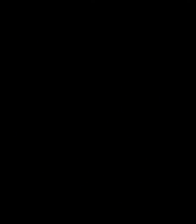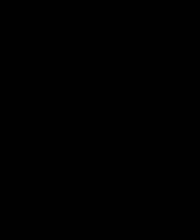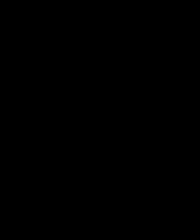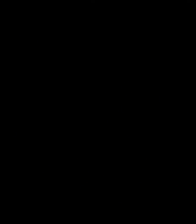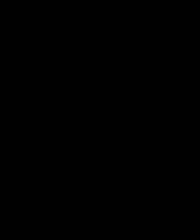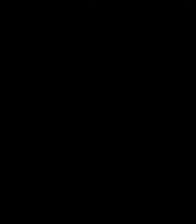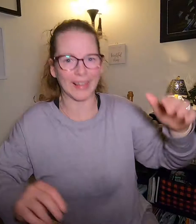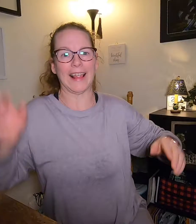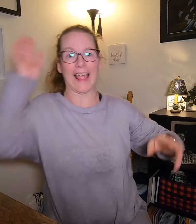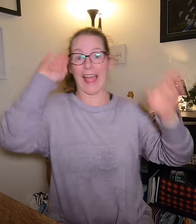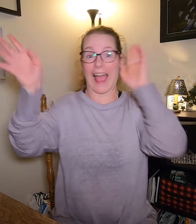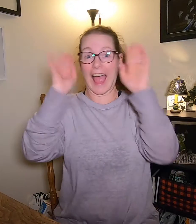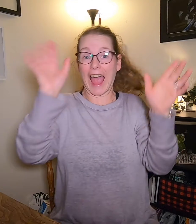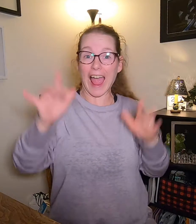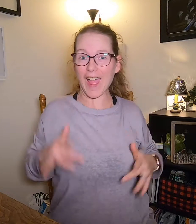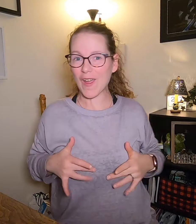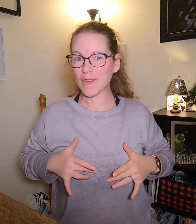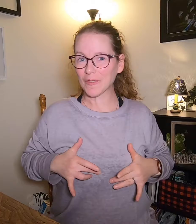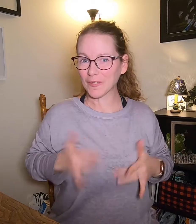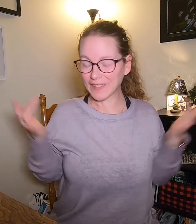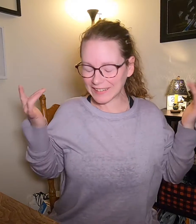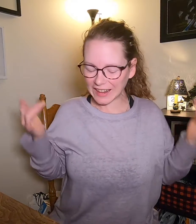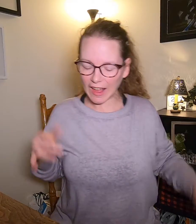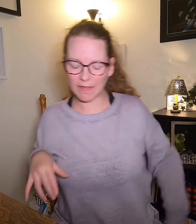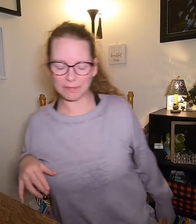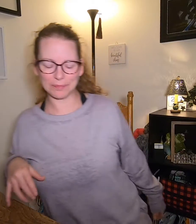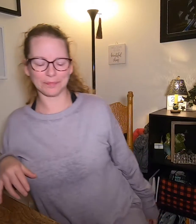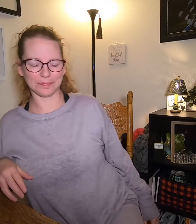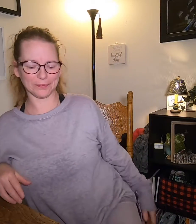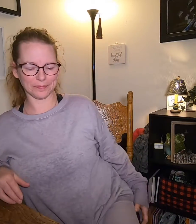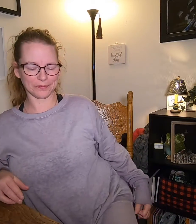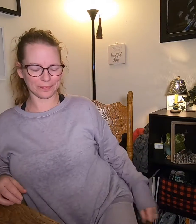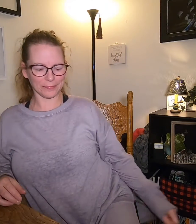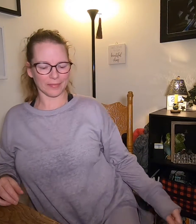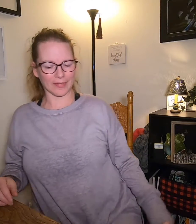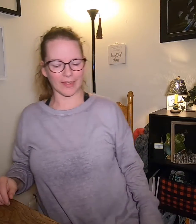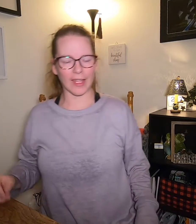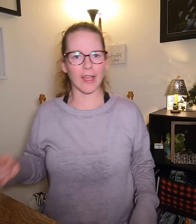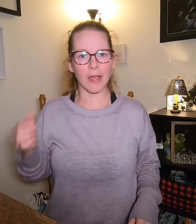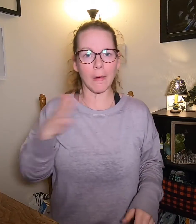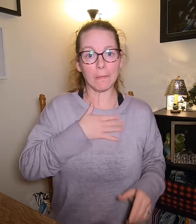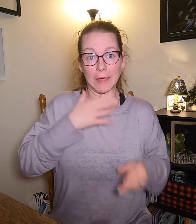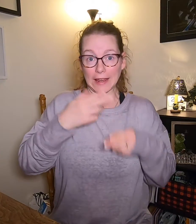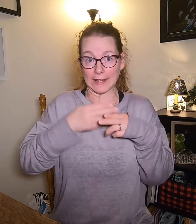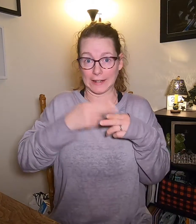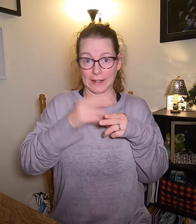HI Y'all!! What's up?! My name is Carolynn!